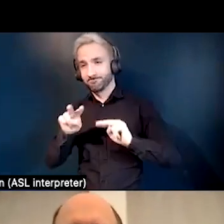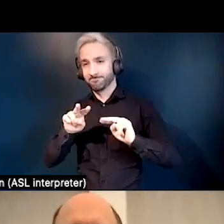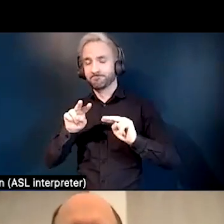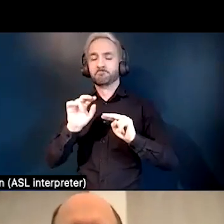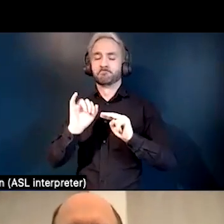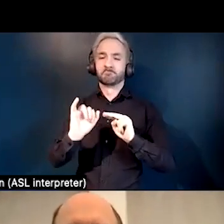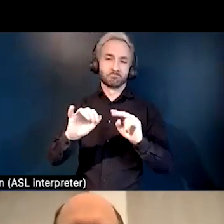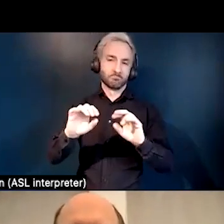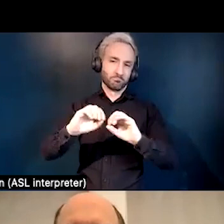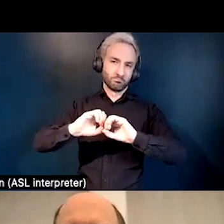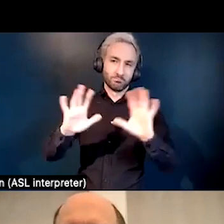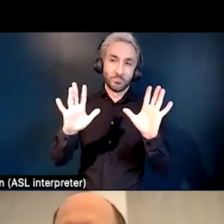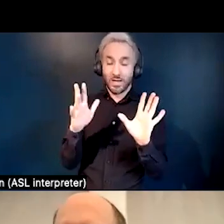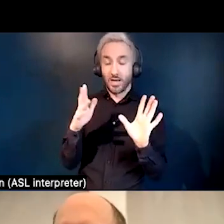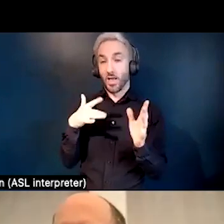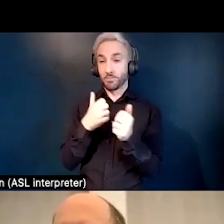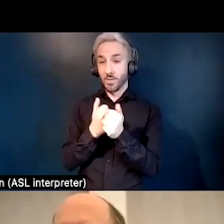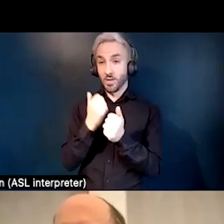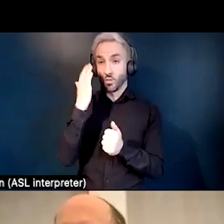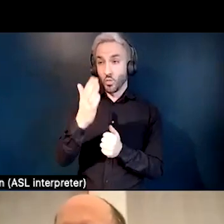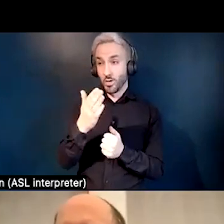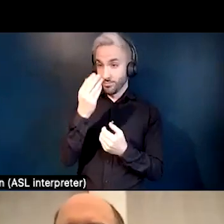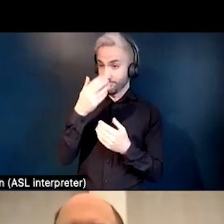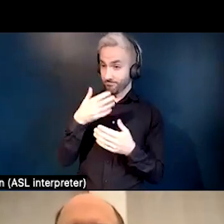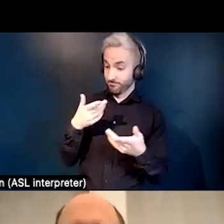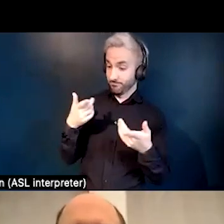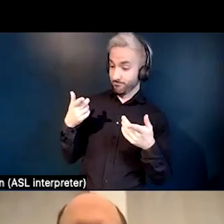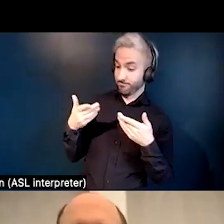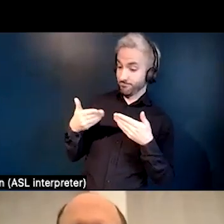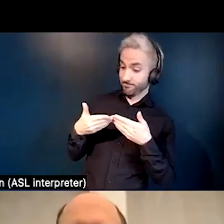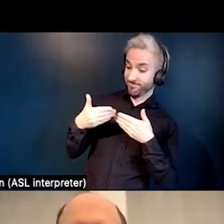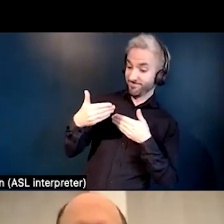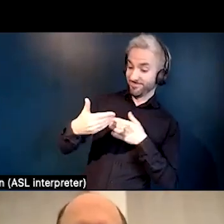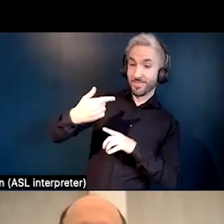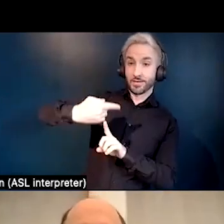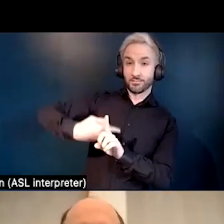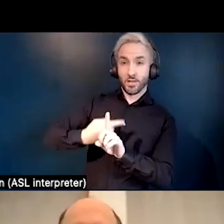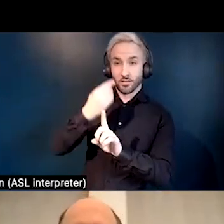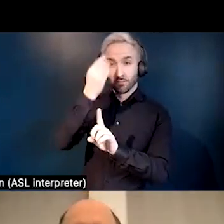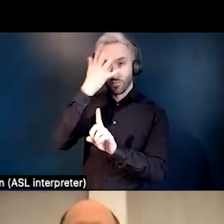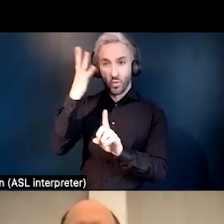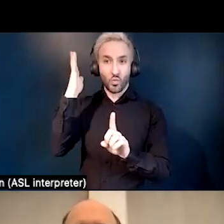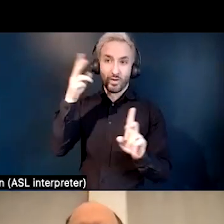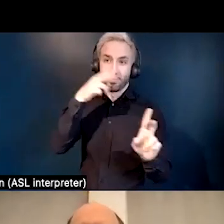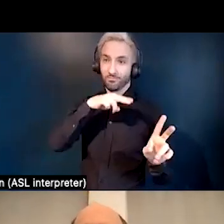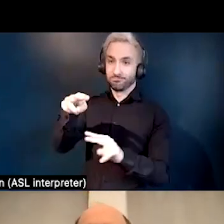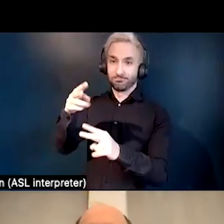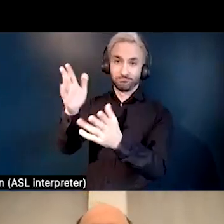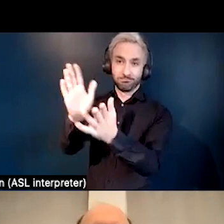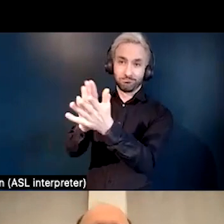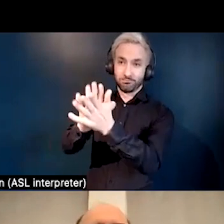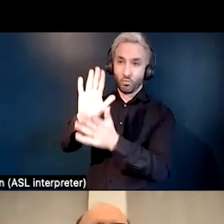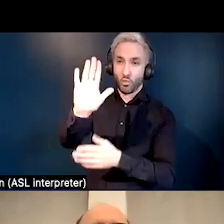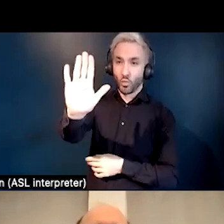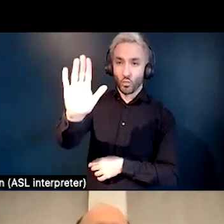coming up next month I think will demonstrate a lot of the work that you've been leading.